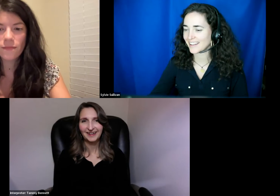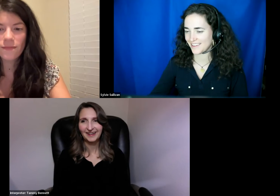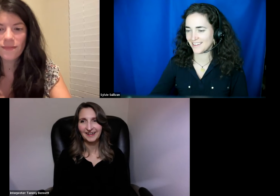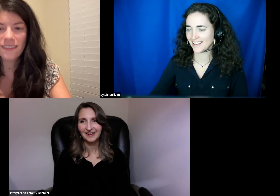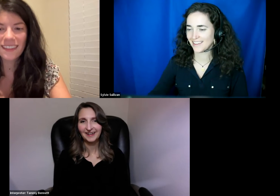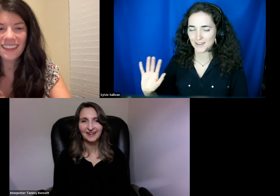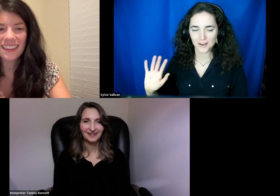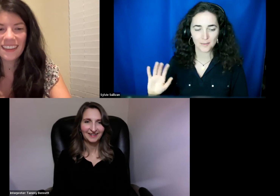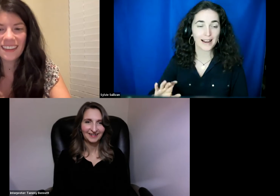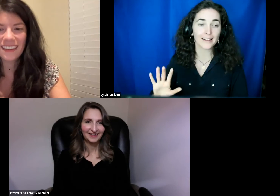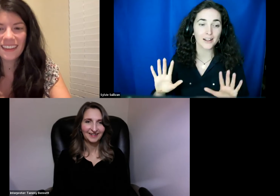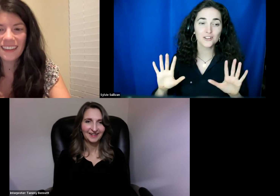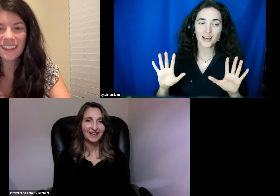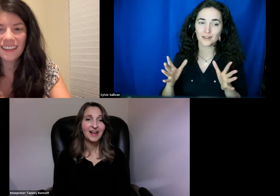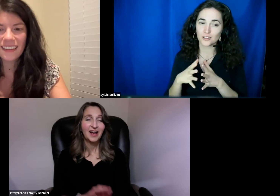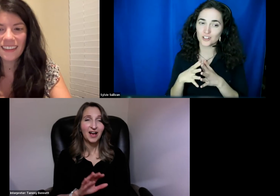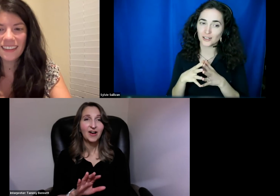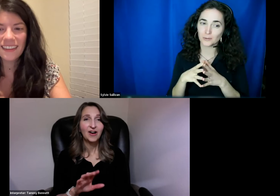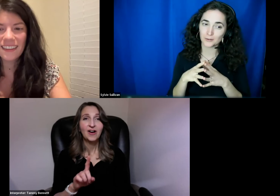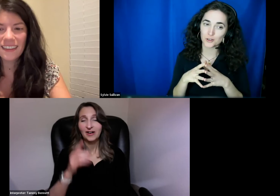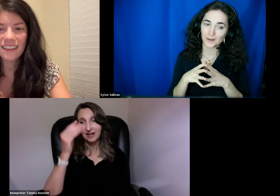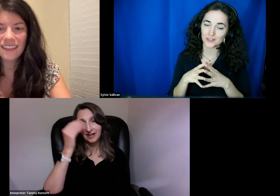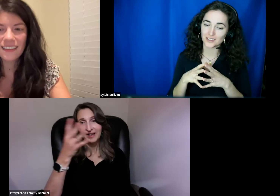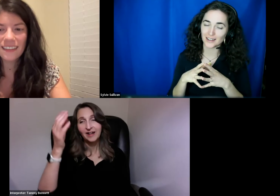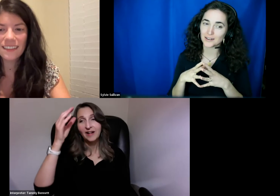Thank you, everybody, and a little shout out to the gentleman who joined us today.